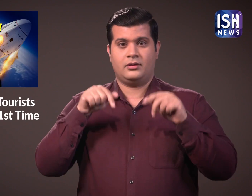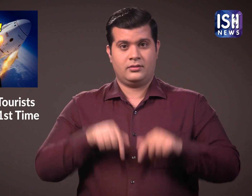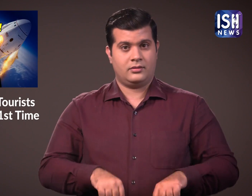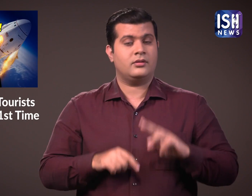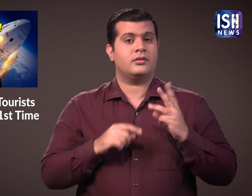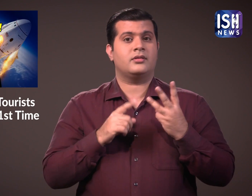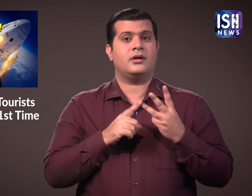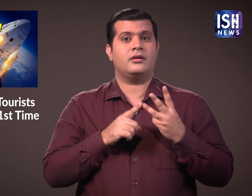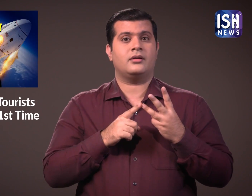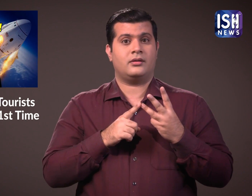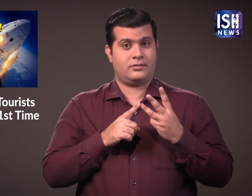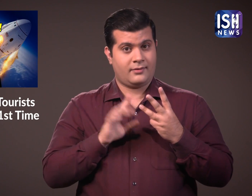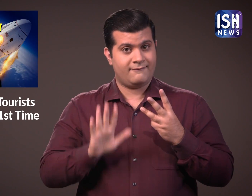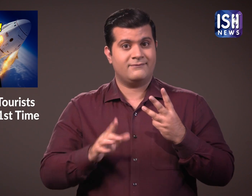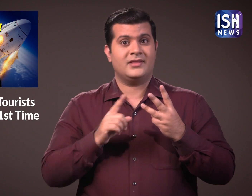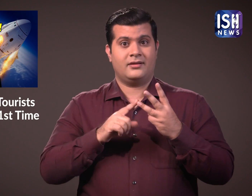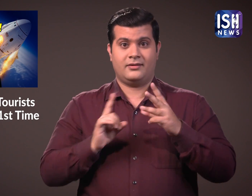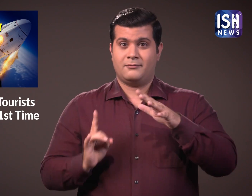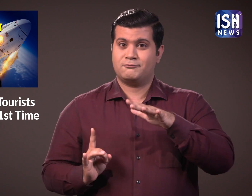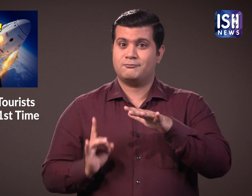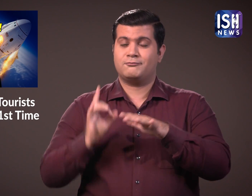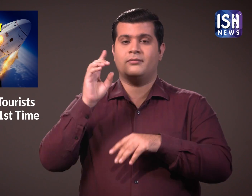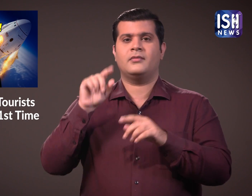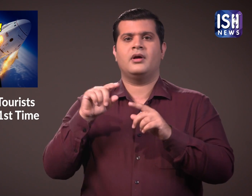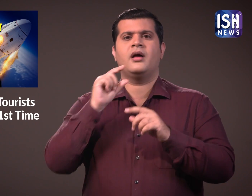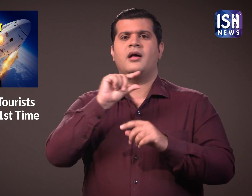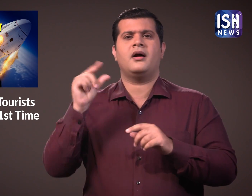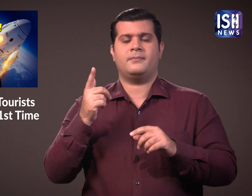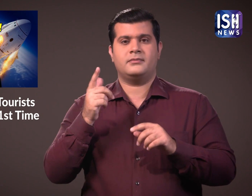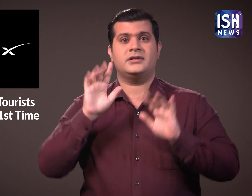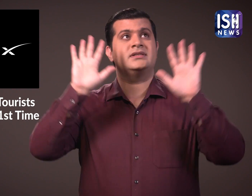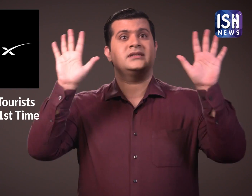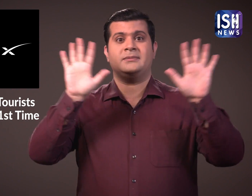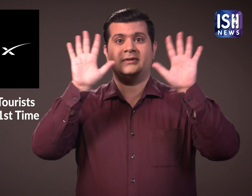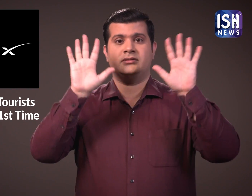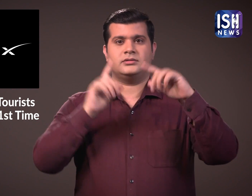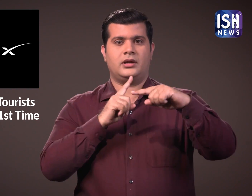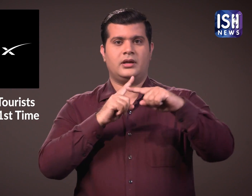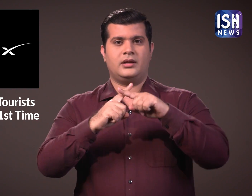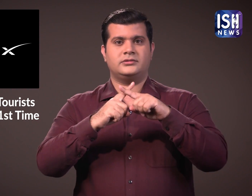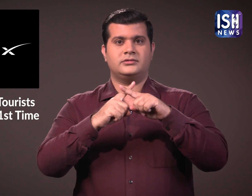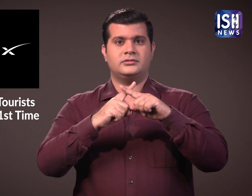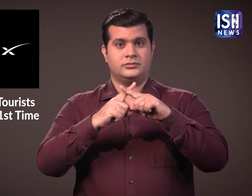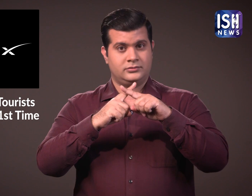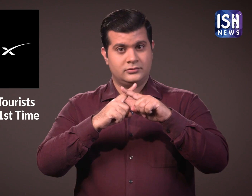Now SpaceX is the 3rd to do the same.